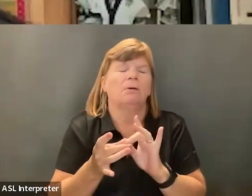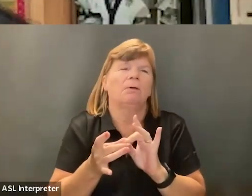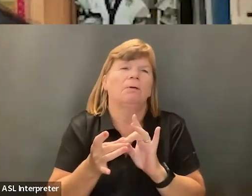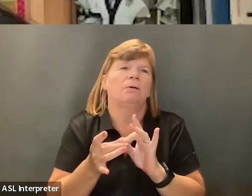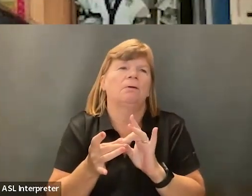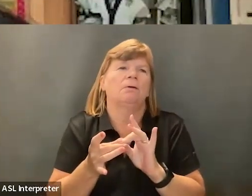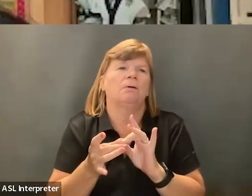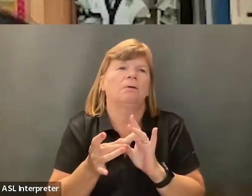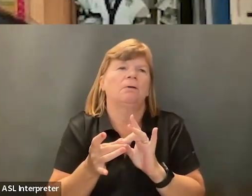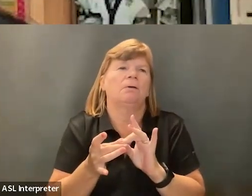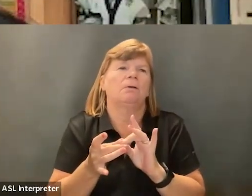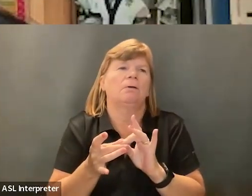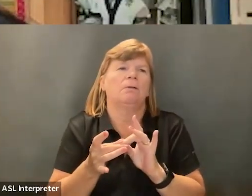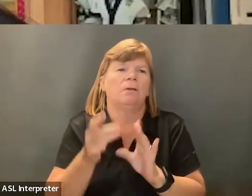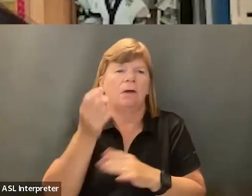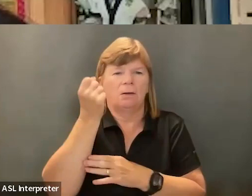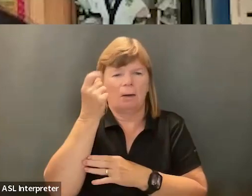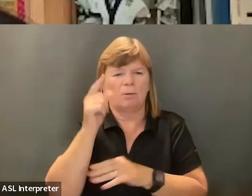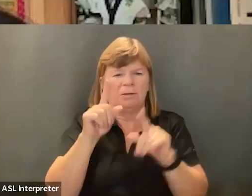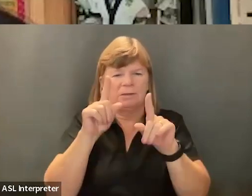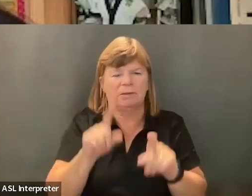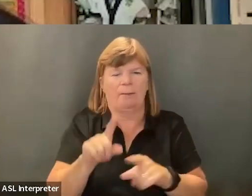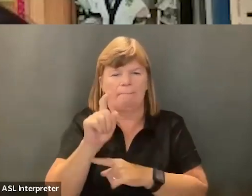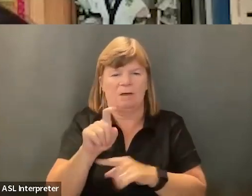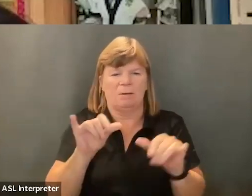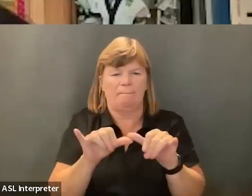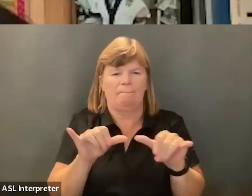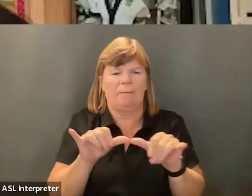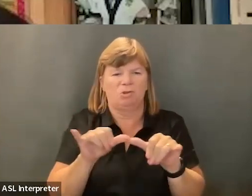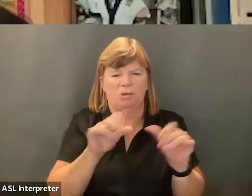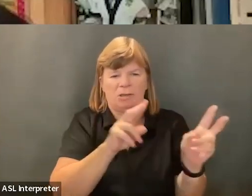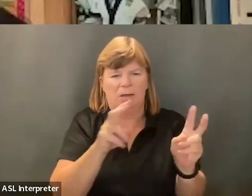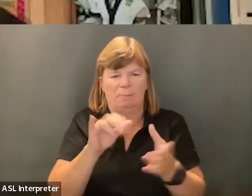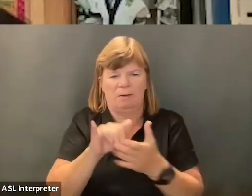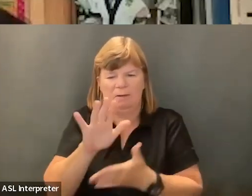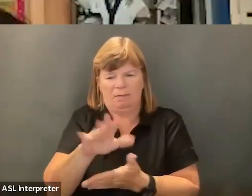the comprehension test needing to actually measure topics the student has studied